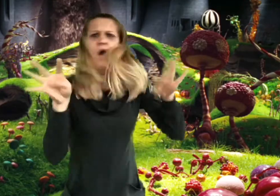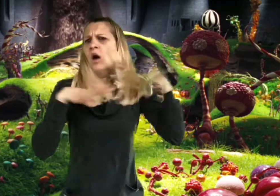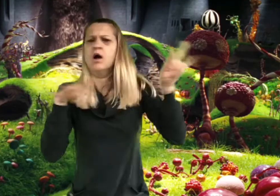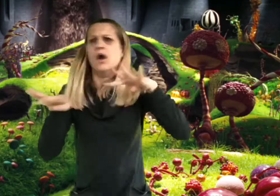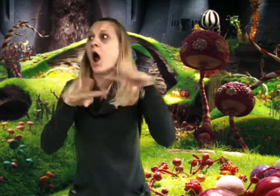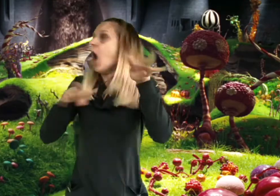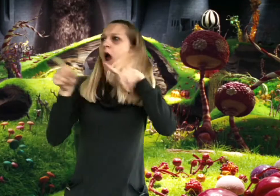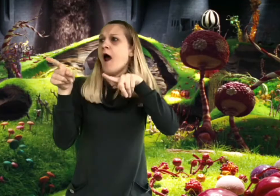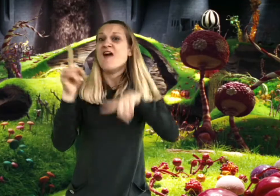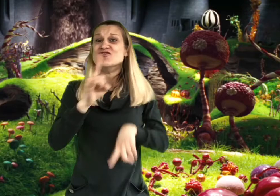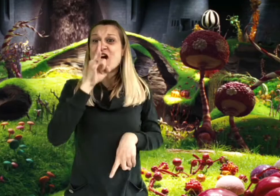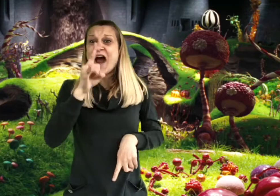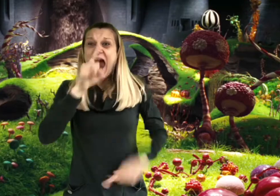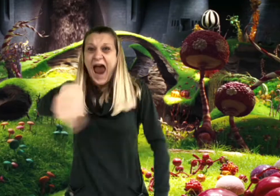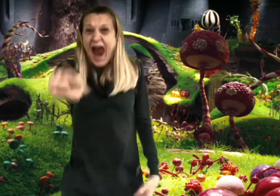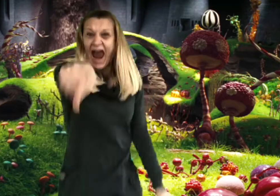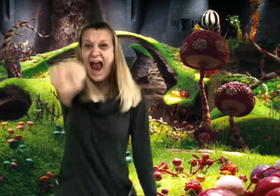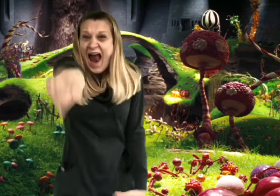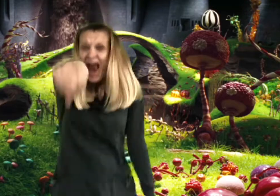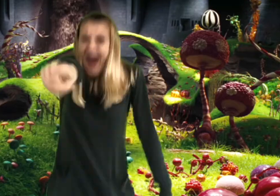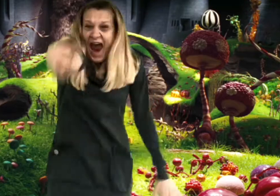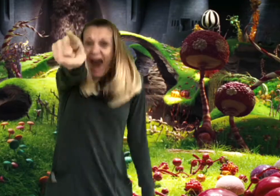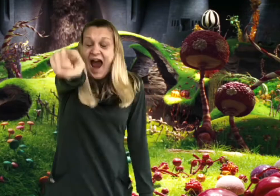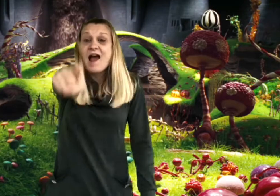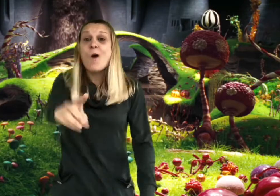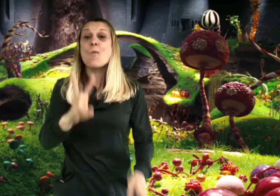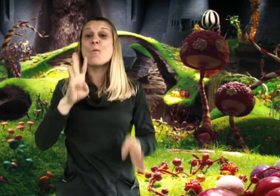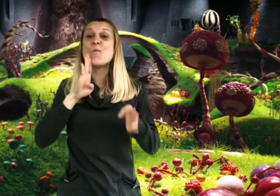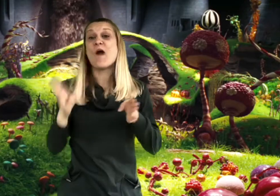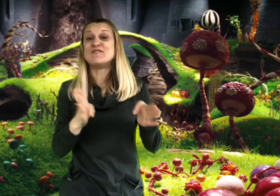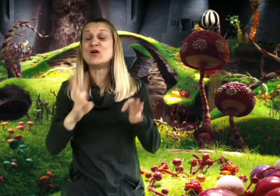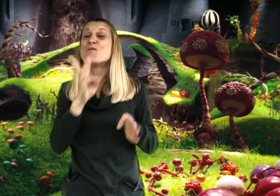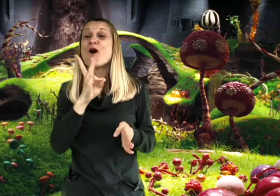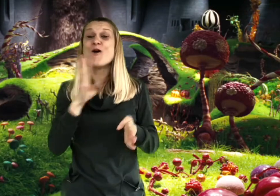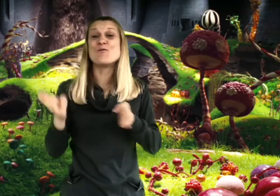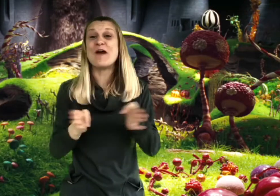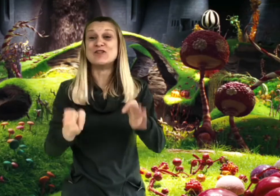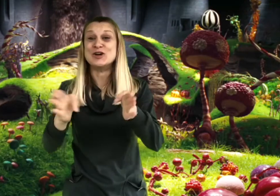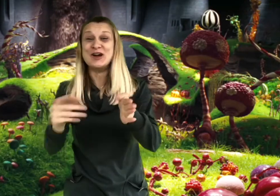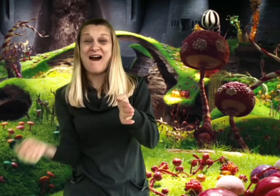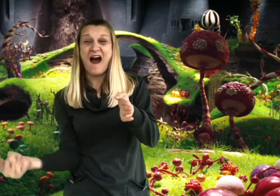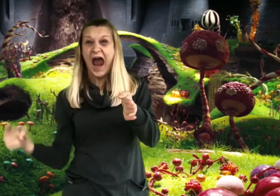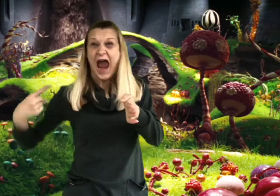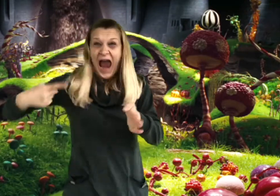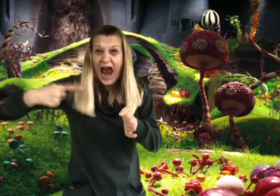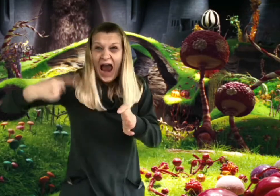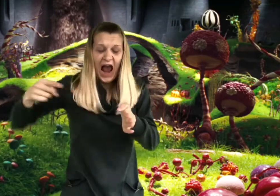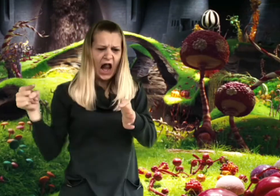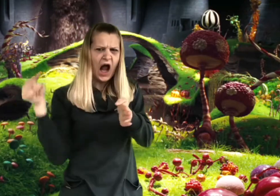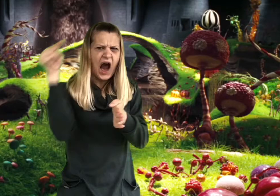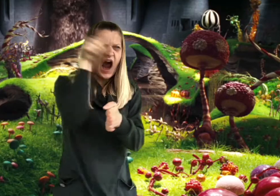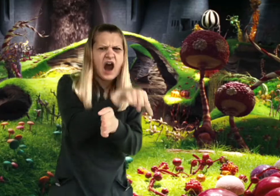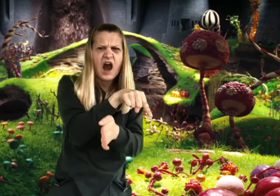The screams came from Veruca Salt. She was pointing frantically to the other side of the river.